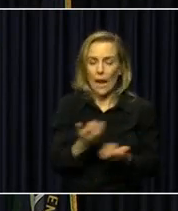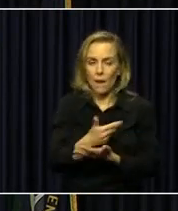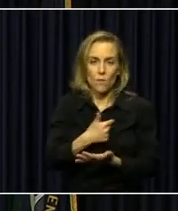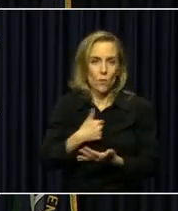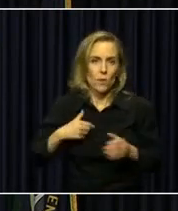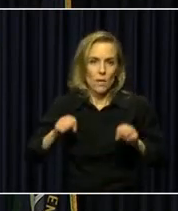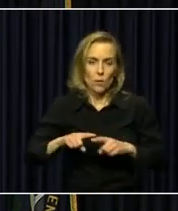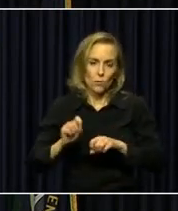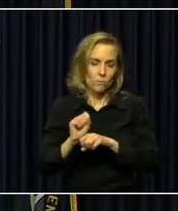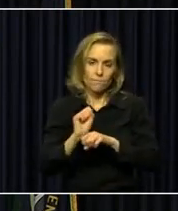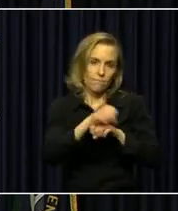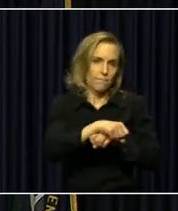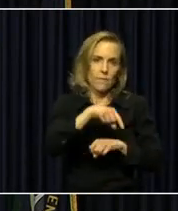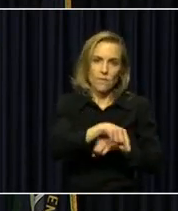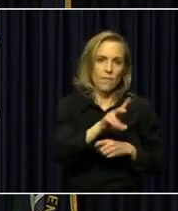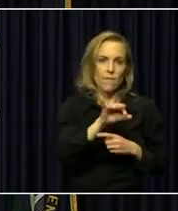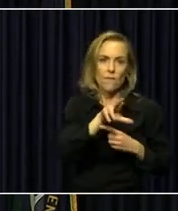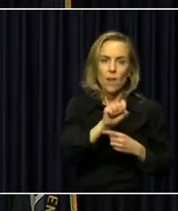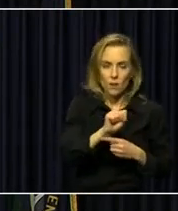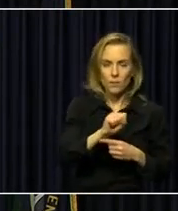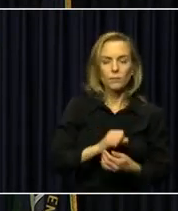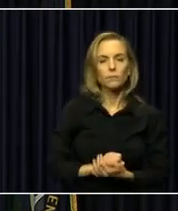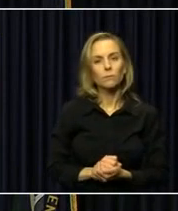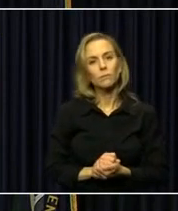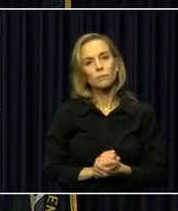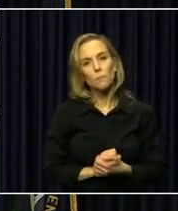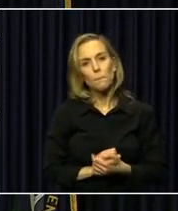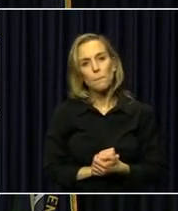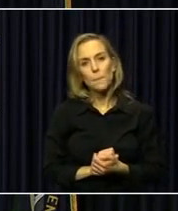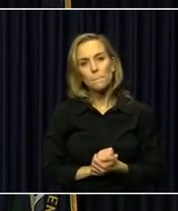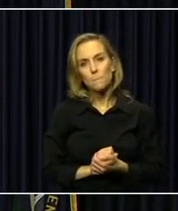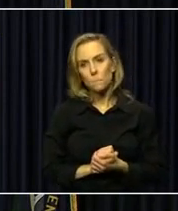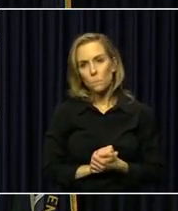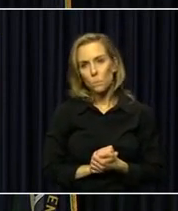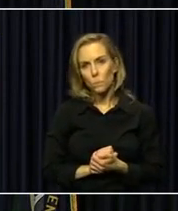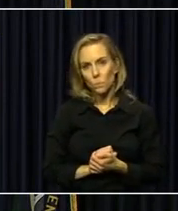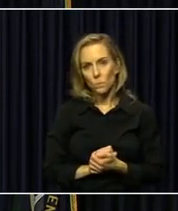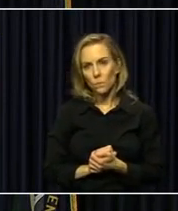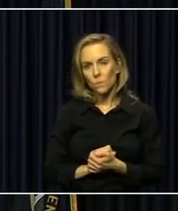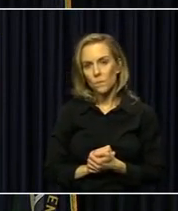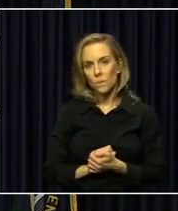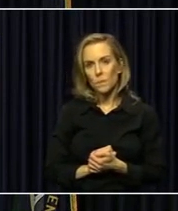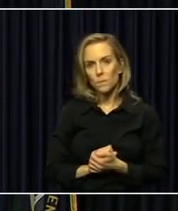KNOW. 99% NON-HISPANIC AND 1%